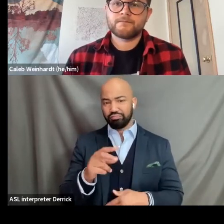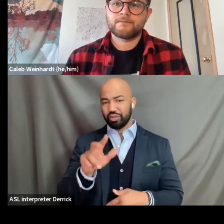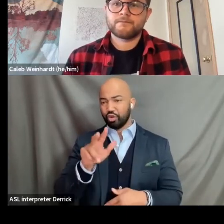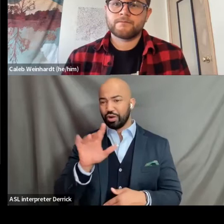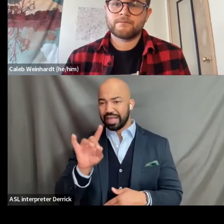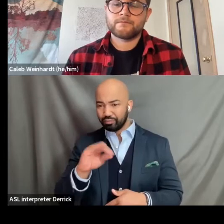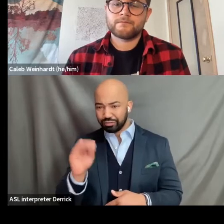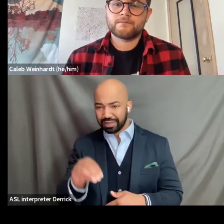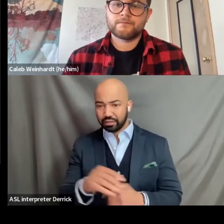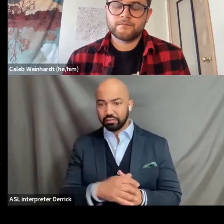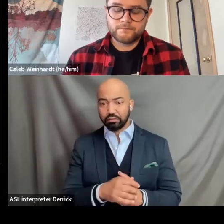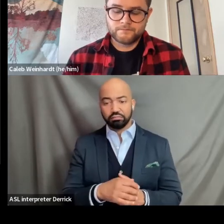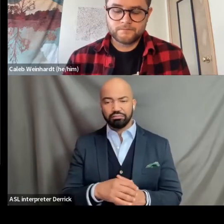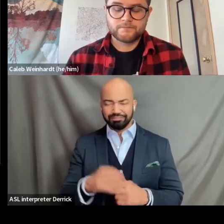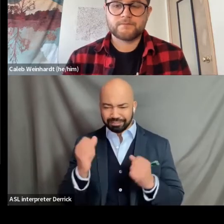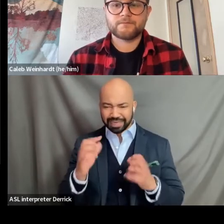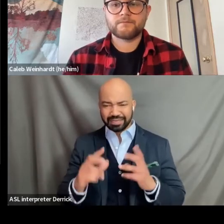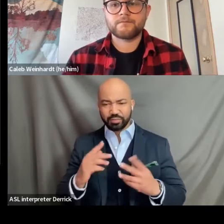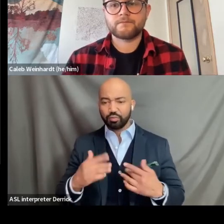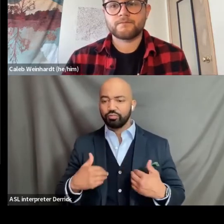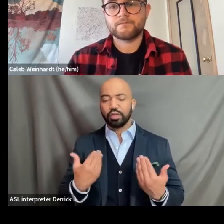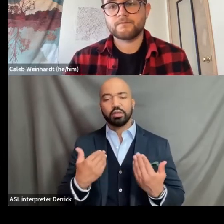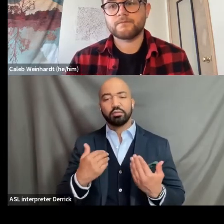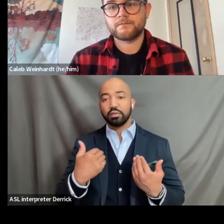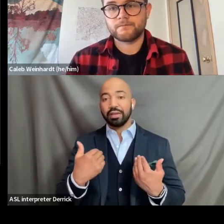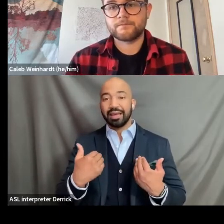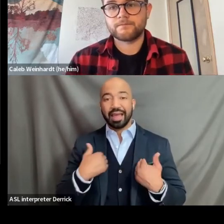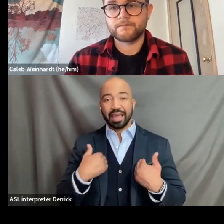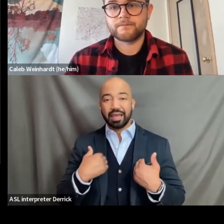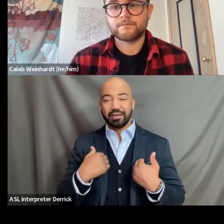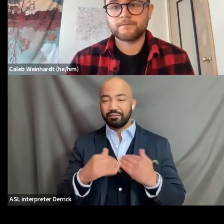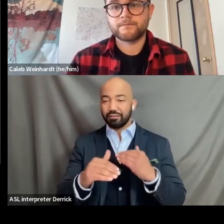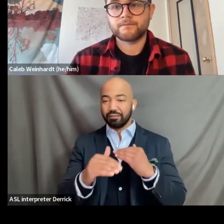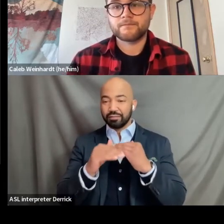and don't have a stable home and that's tough. That's really tough.